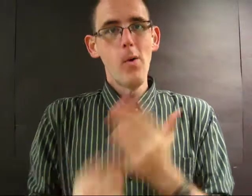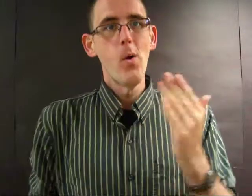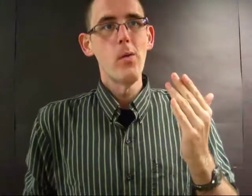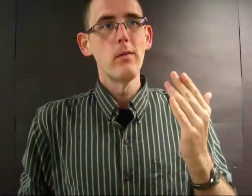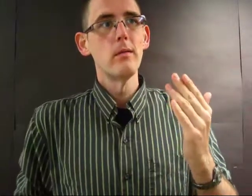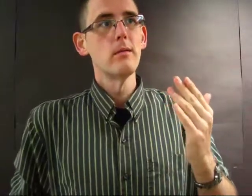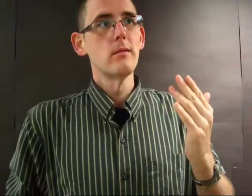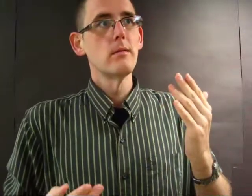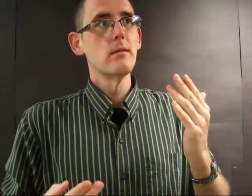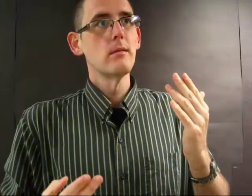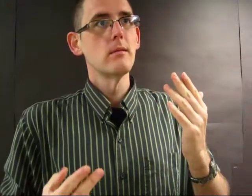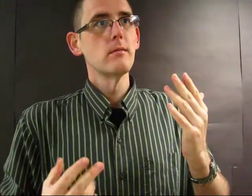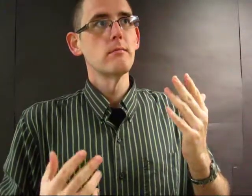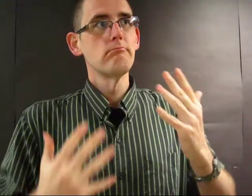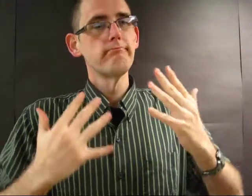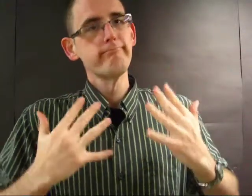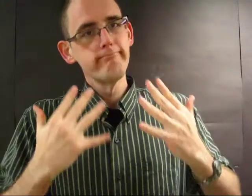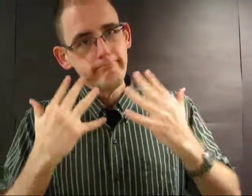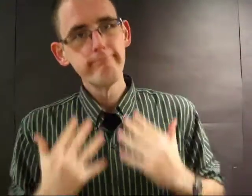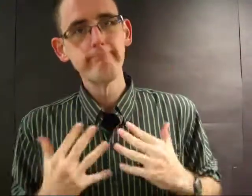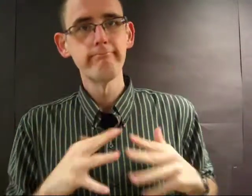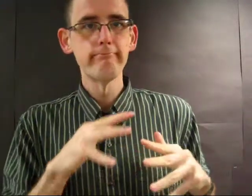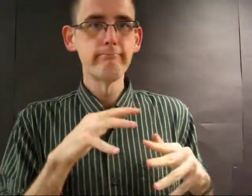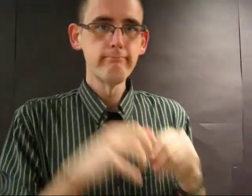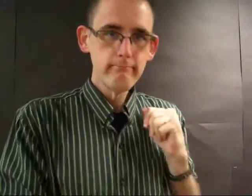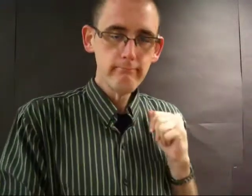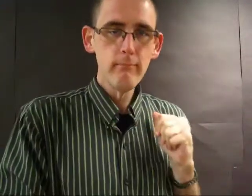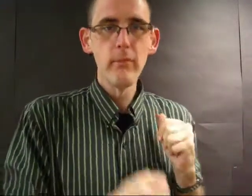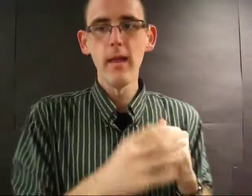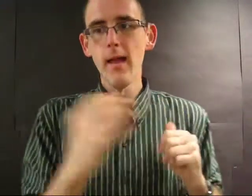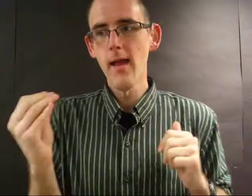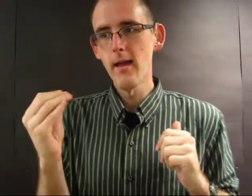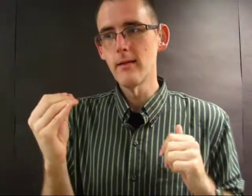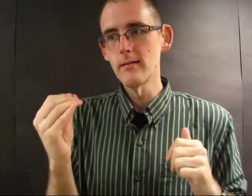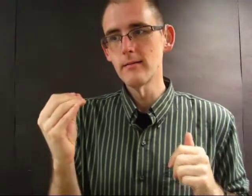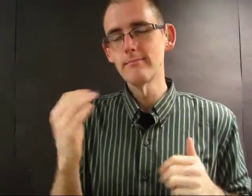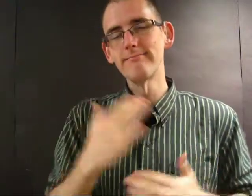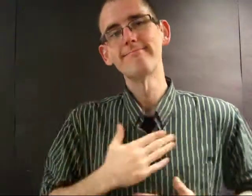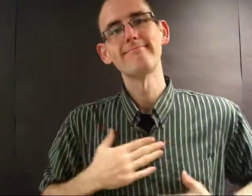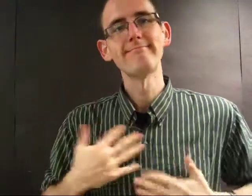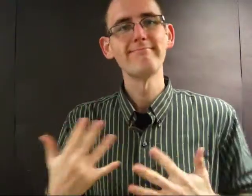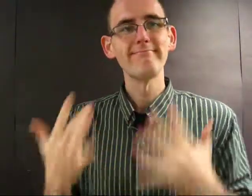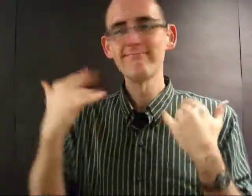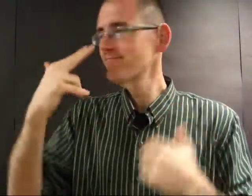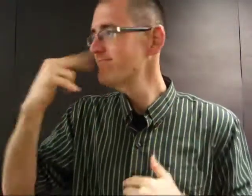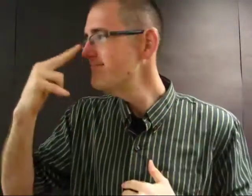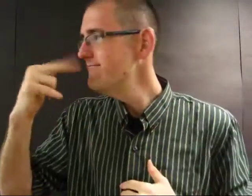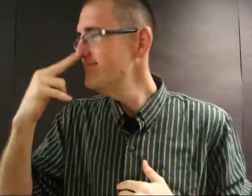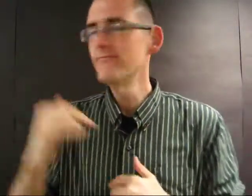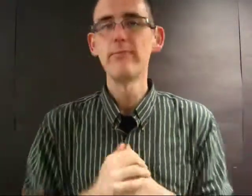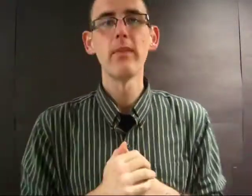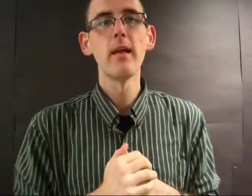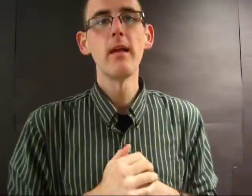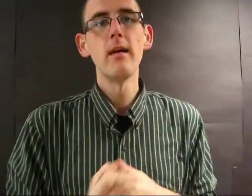It's both kind of sad and kind of enjoyable.